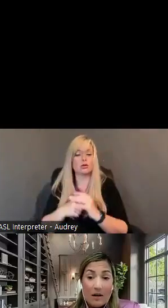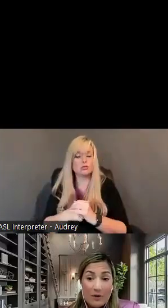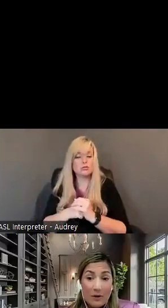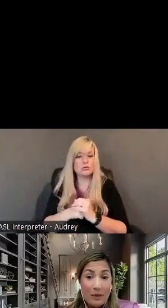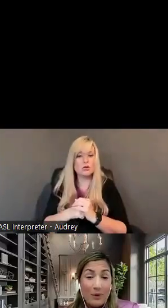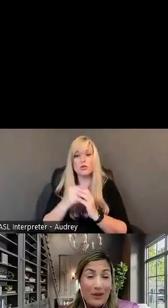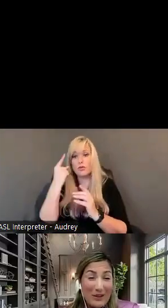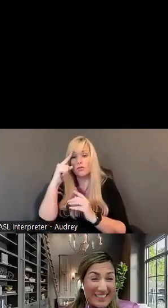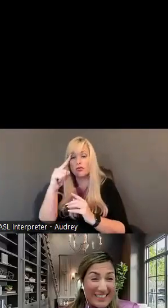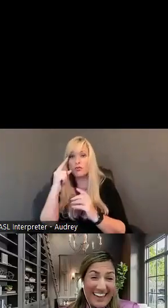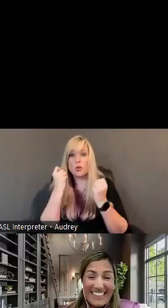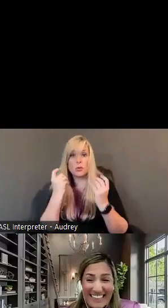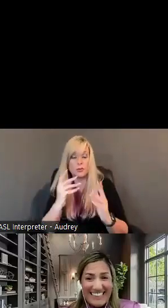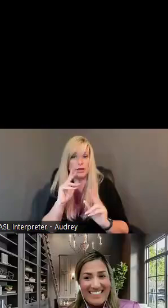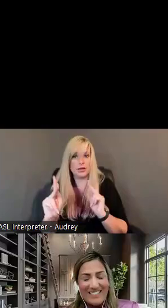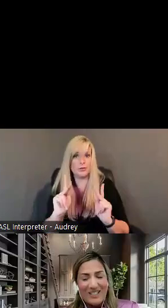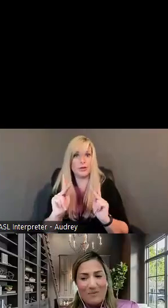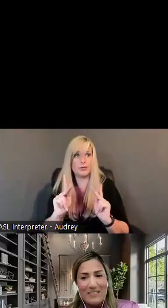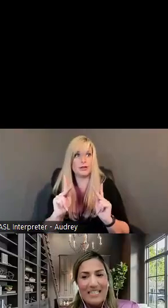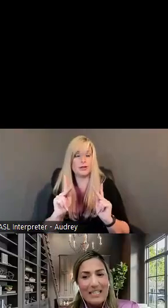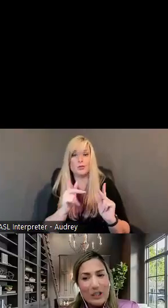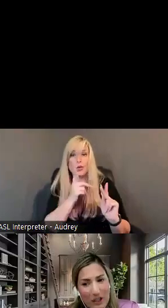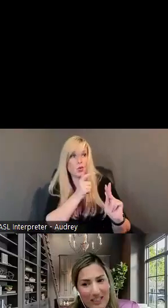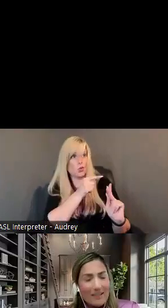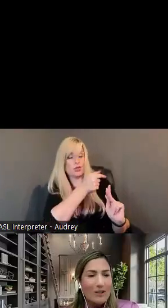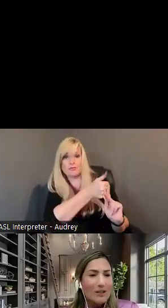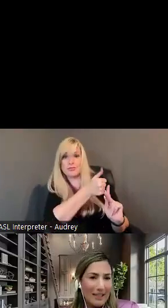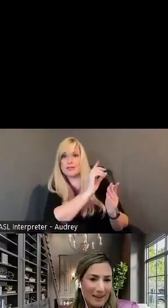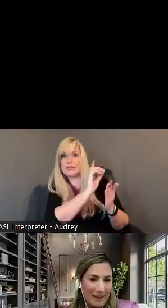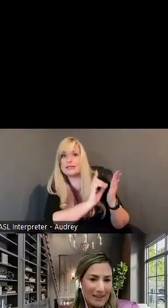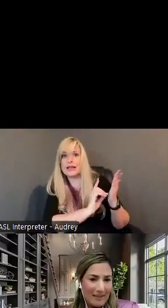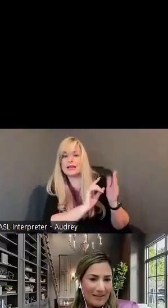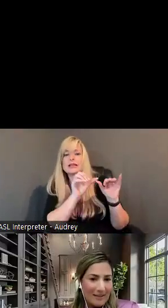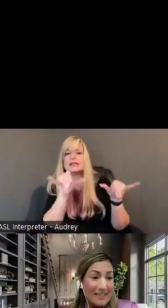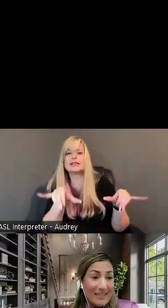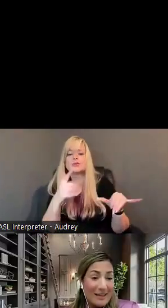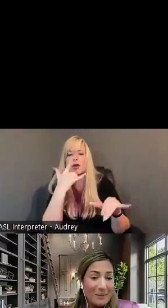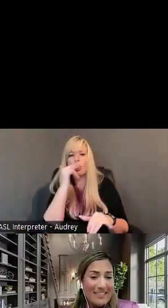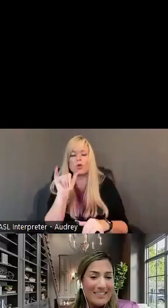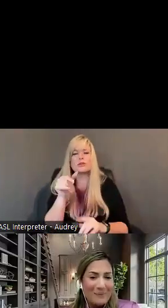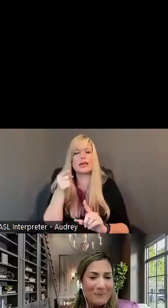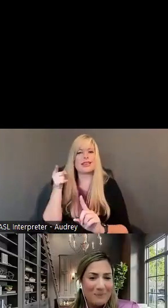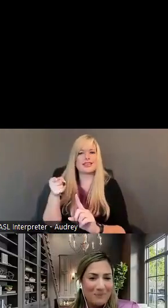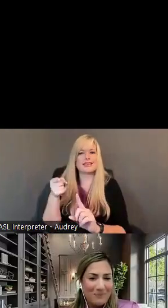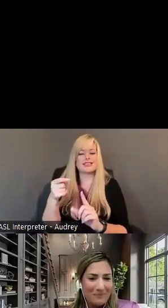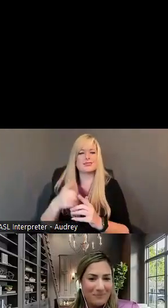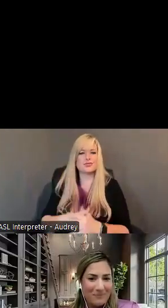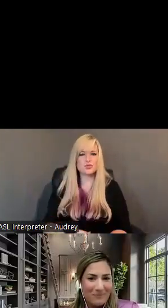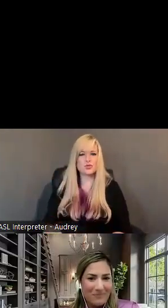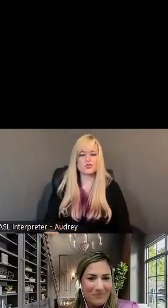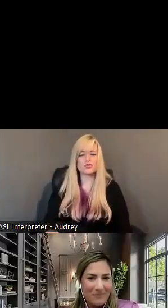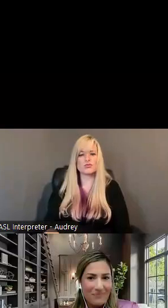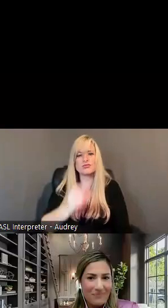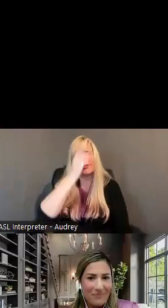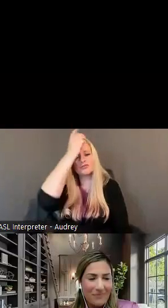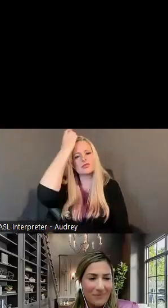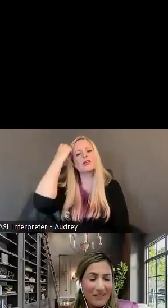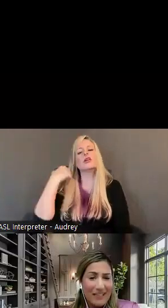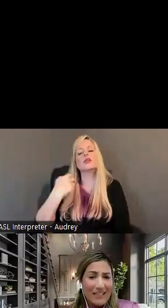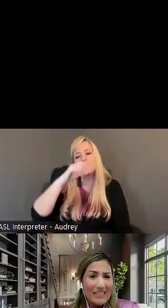often people that are designing these systems, it looks a little like this. Next slide, please.